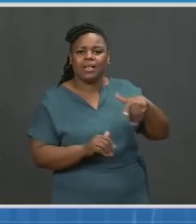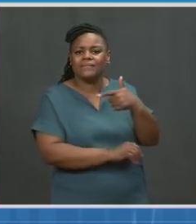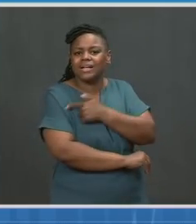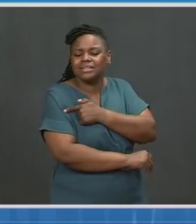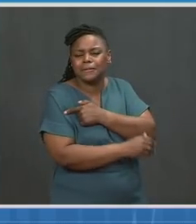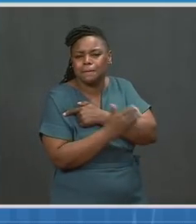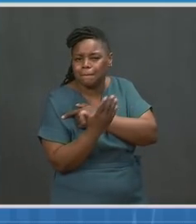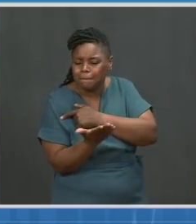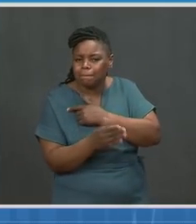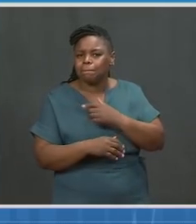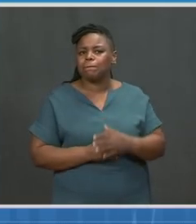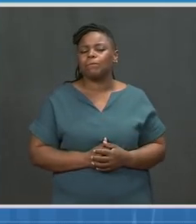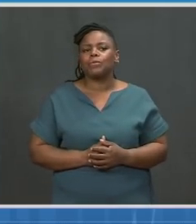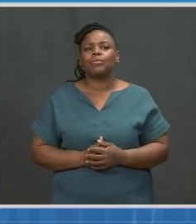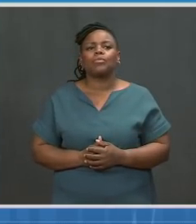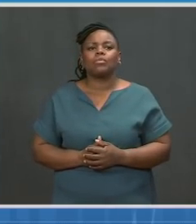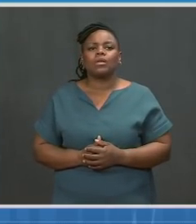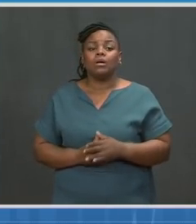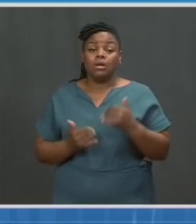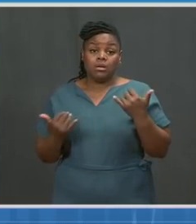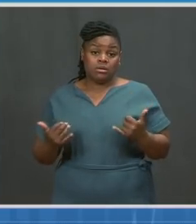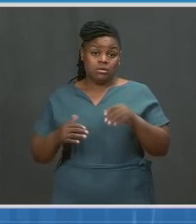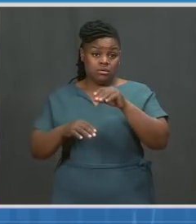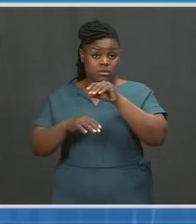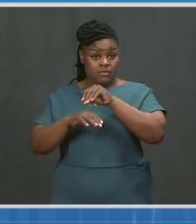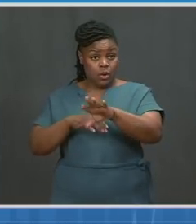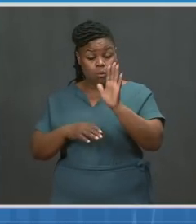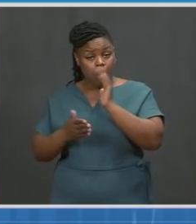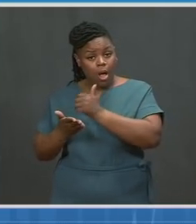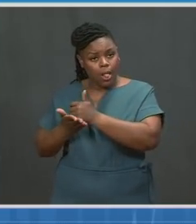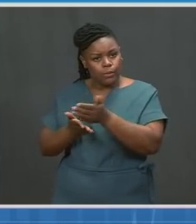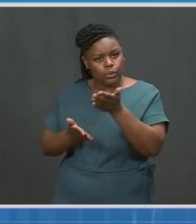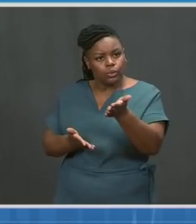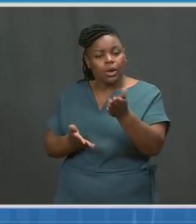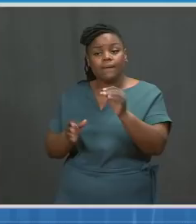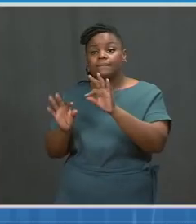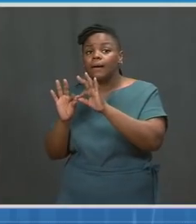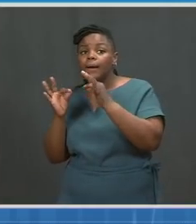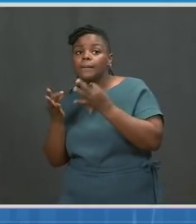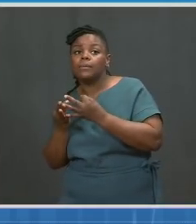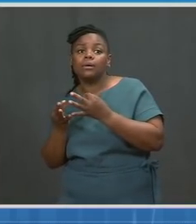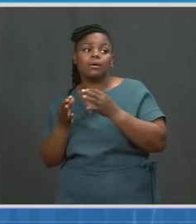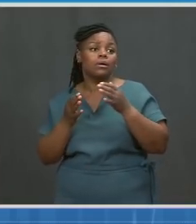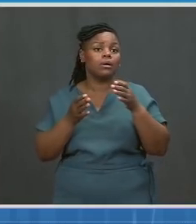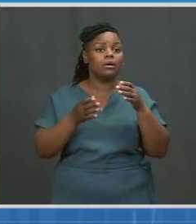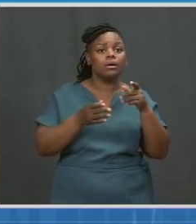This guidance will help you, your family, and your neighbors make decisions based on the latest science